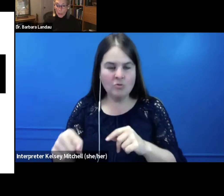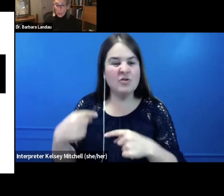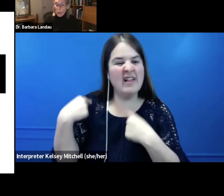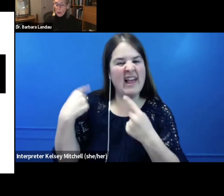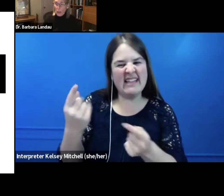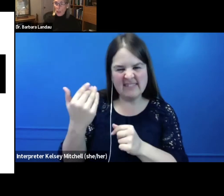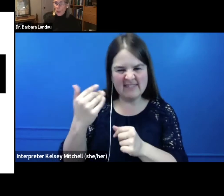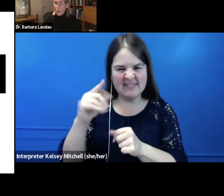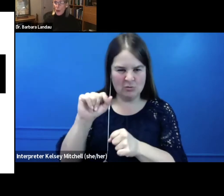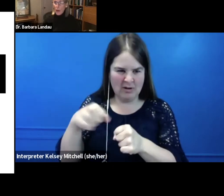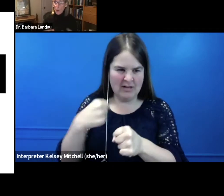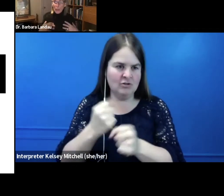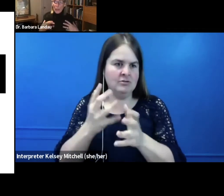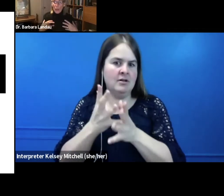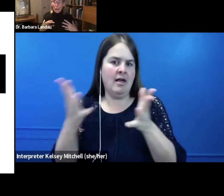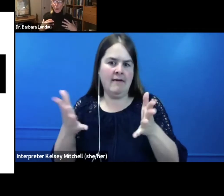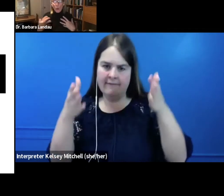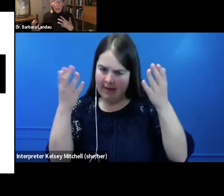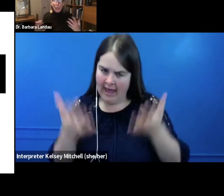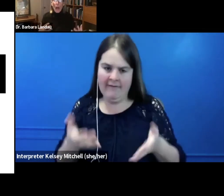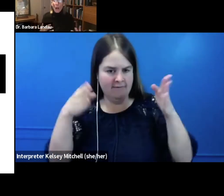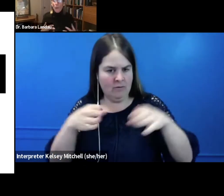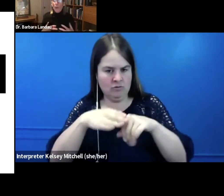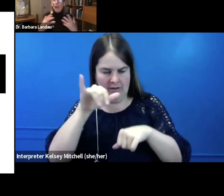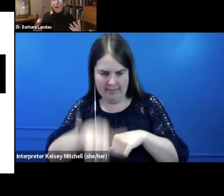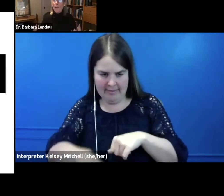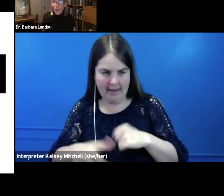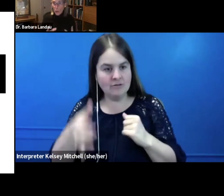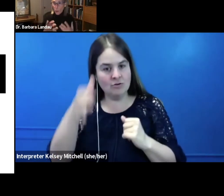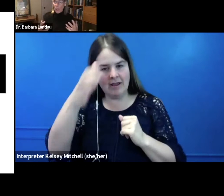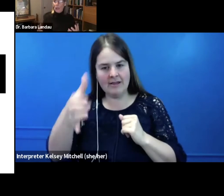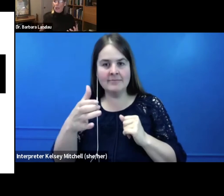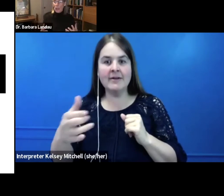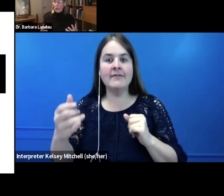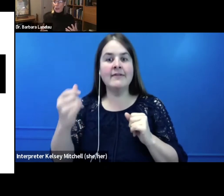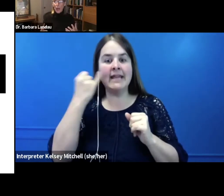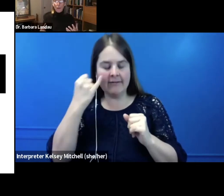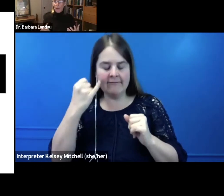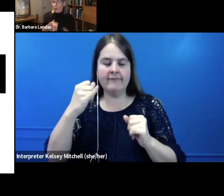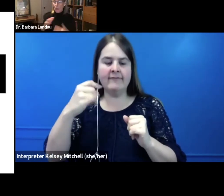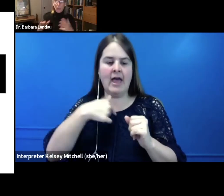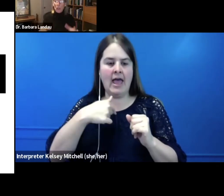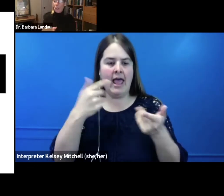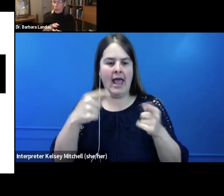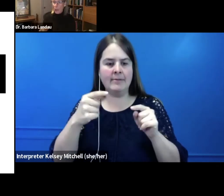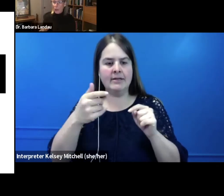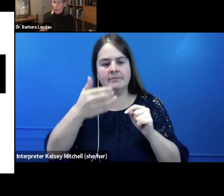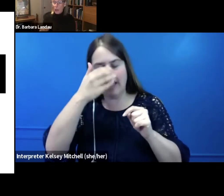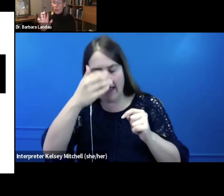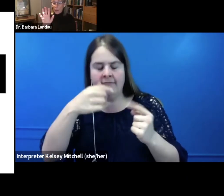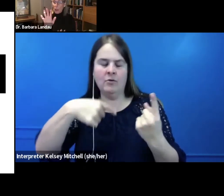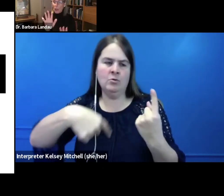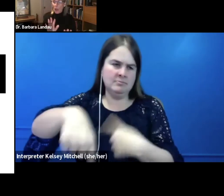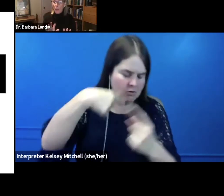years where one can or cannot recover their orientation after having been